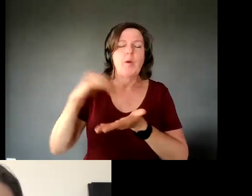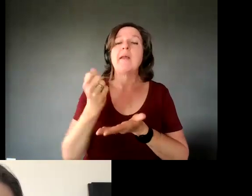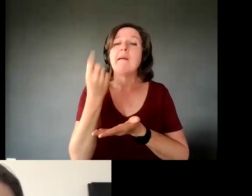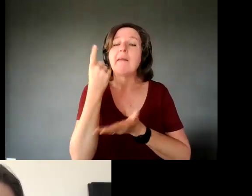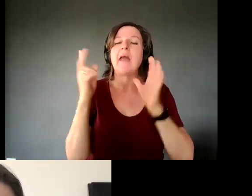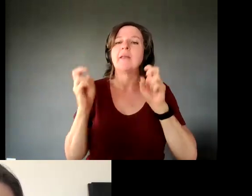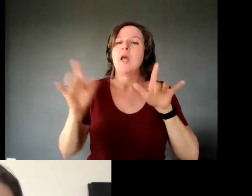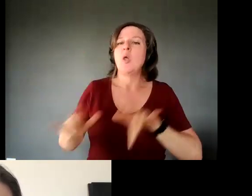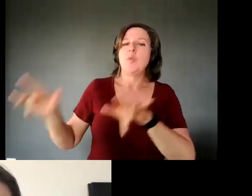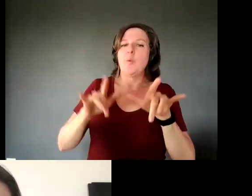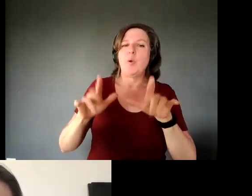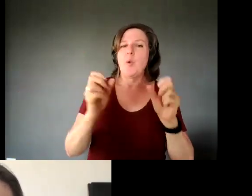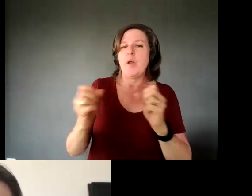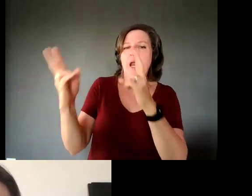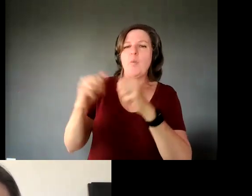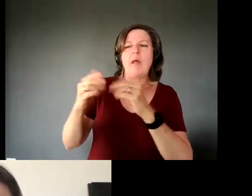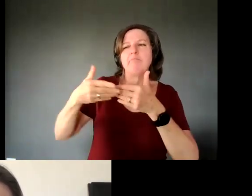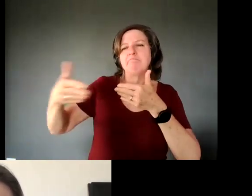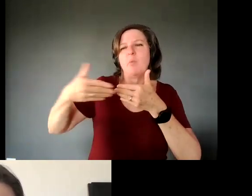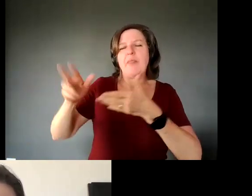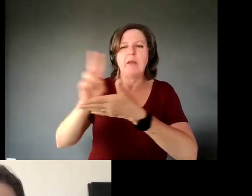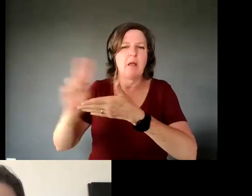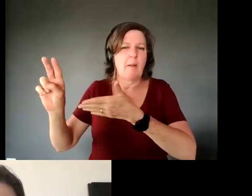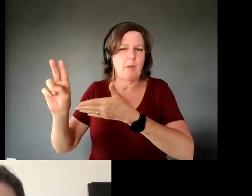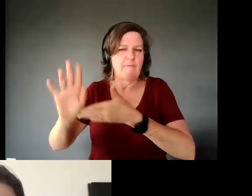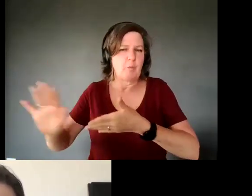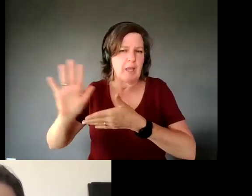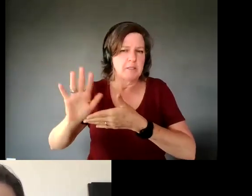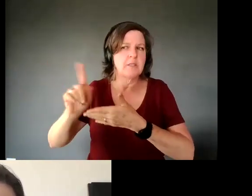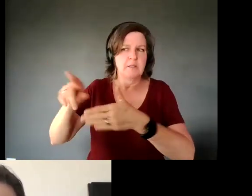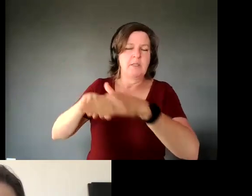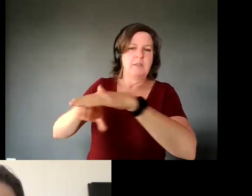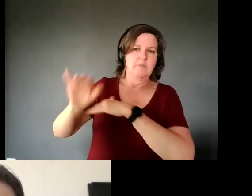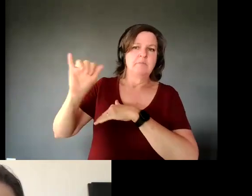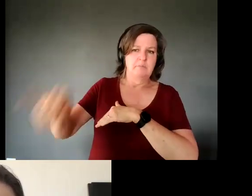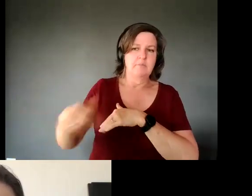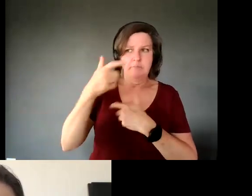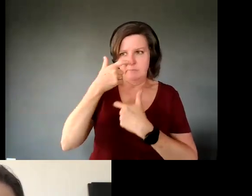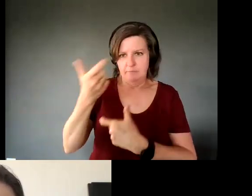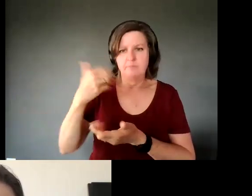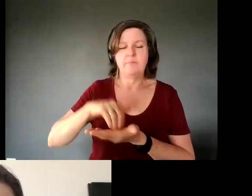the next couple of weeks. So you'll be able to access that because you did register for it.